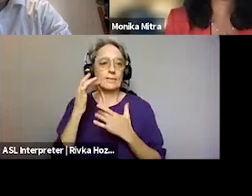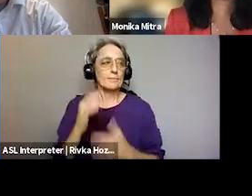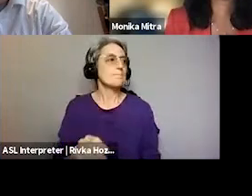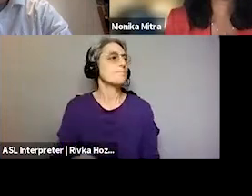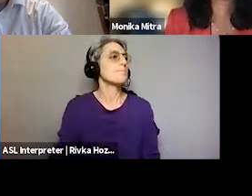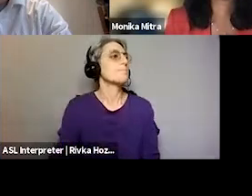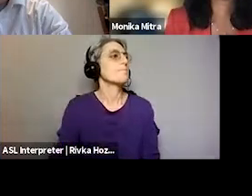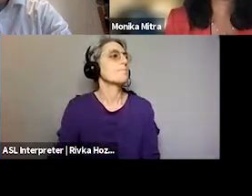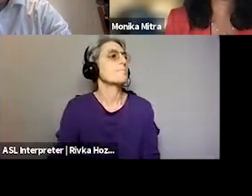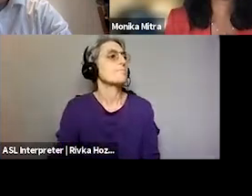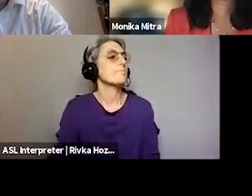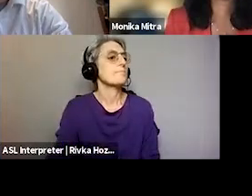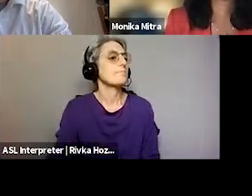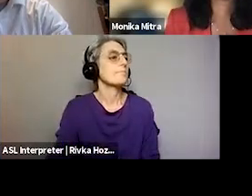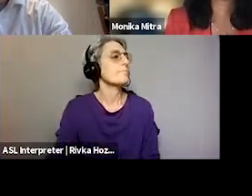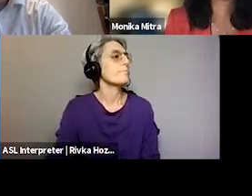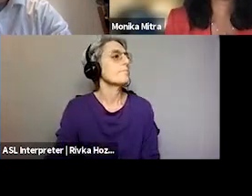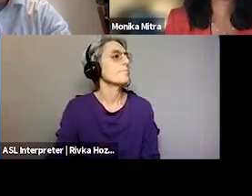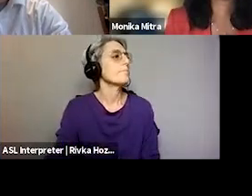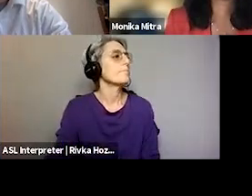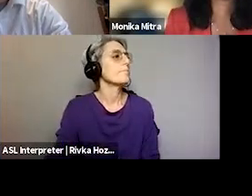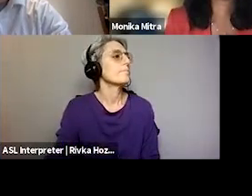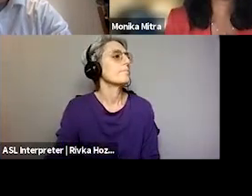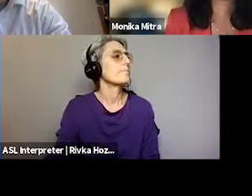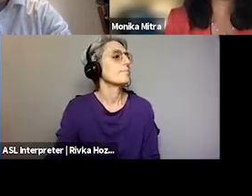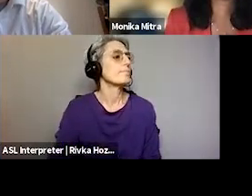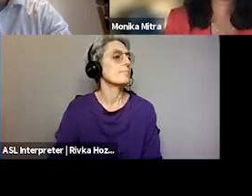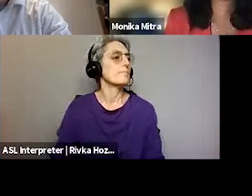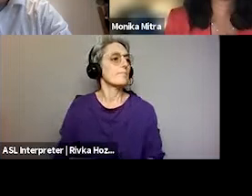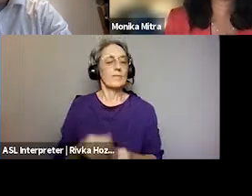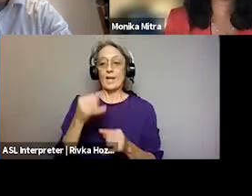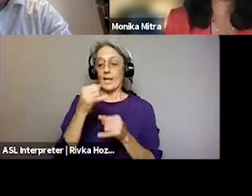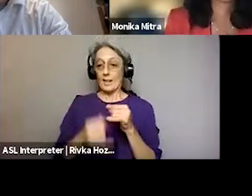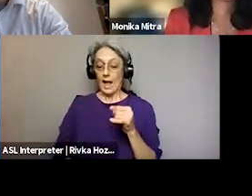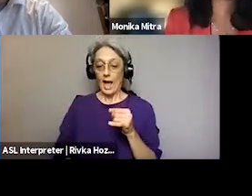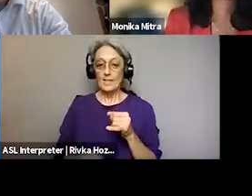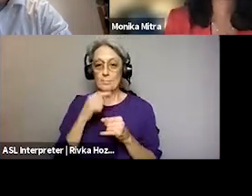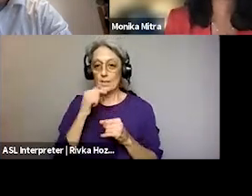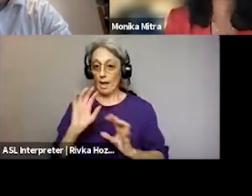And last, but not least, we have Dr. Eric Rubenstein. He is an